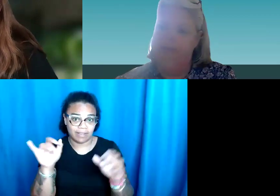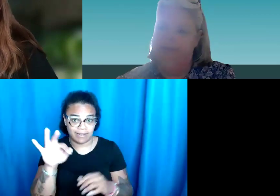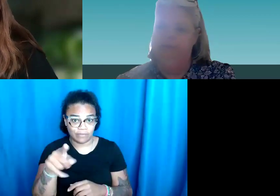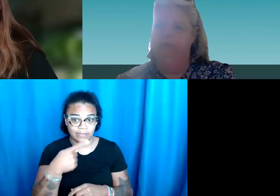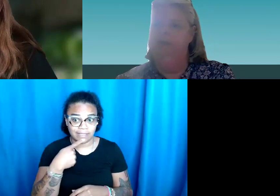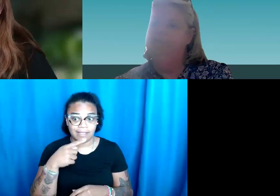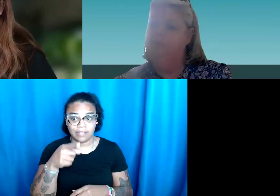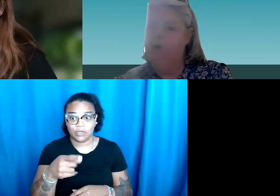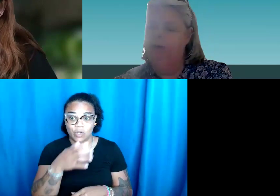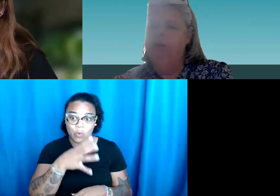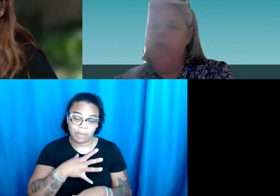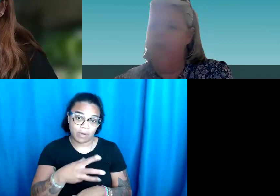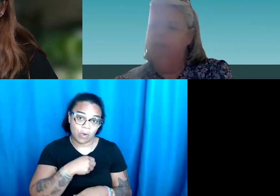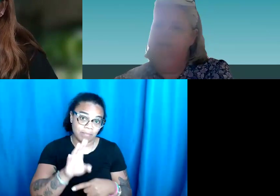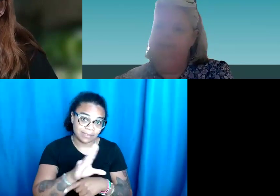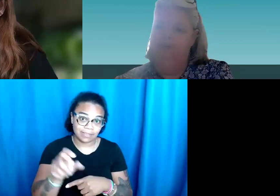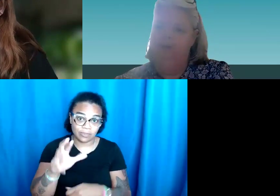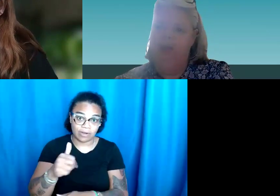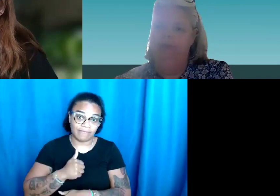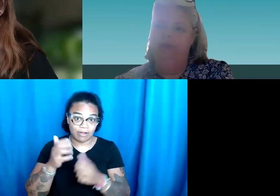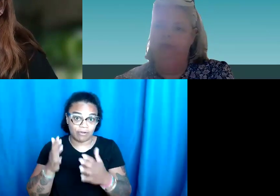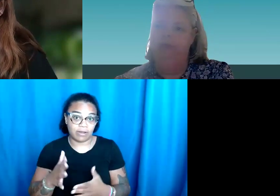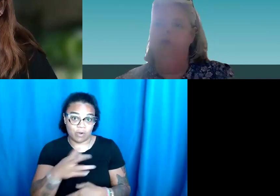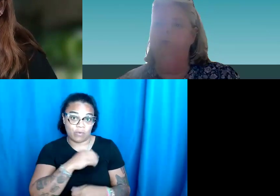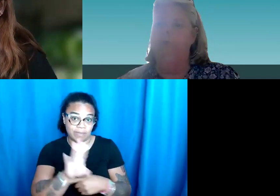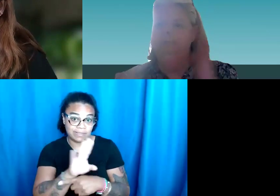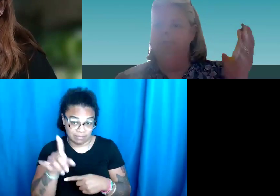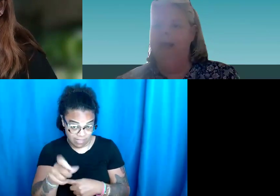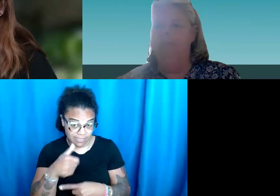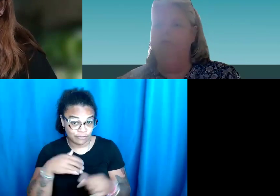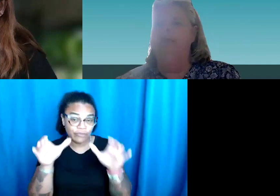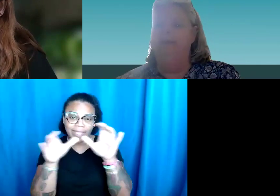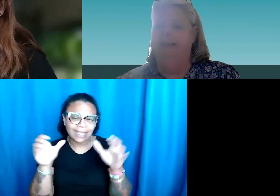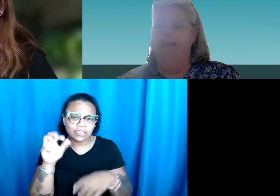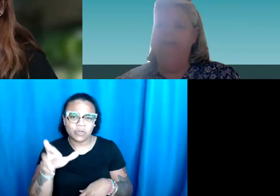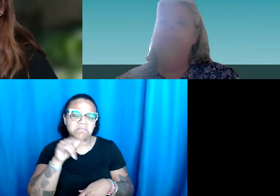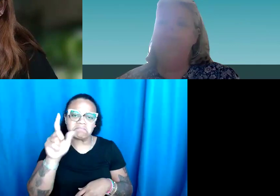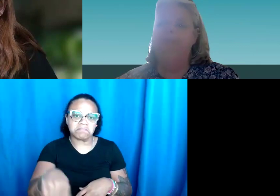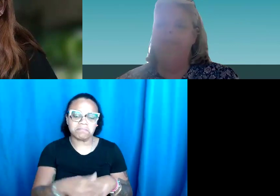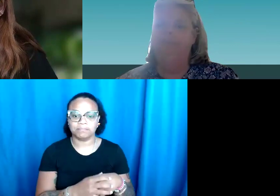owned business or veteran owned, do you want to see that certification or are you not needing that?